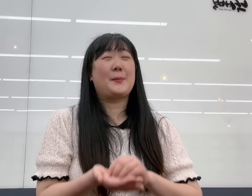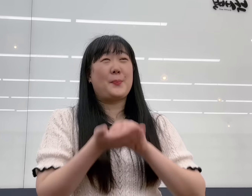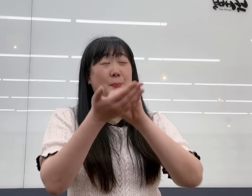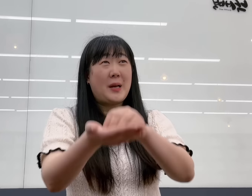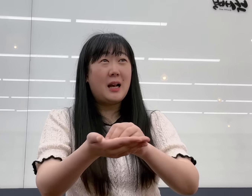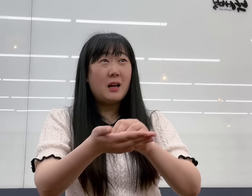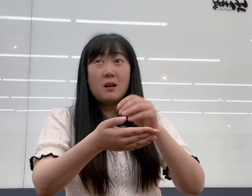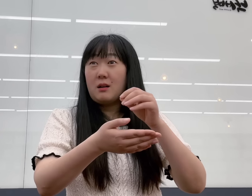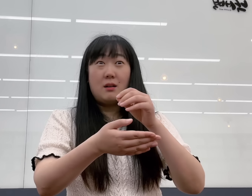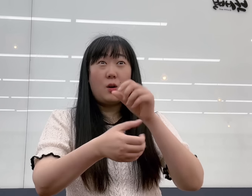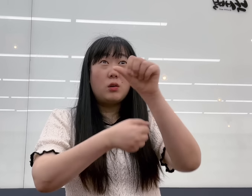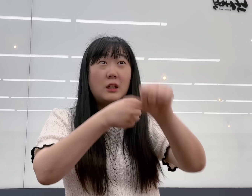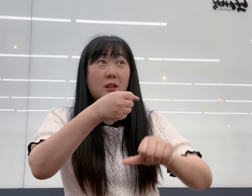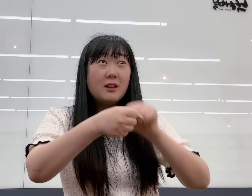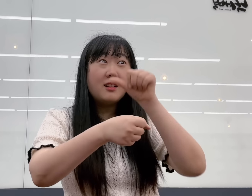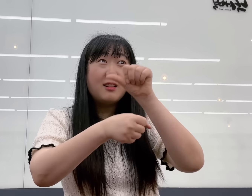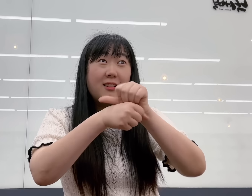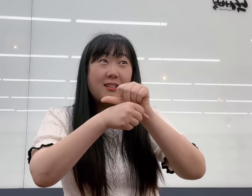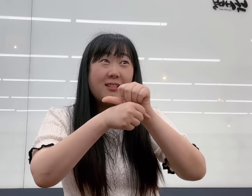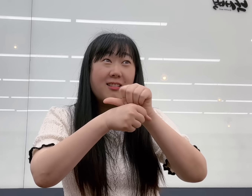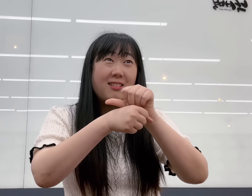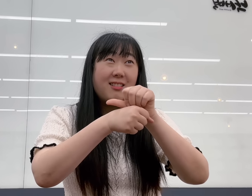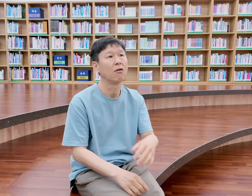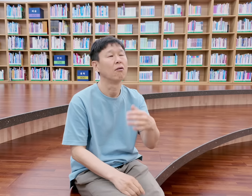Have you been working for about 5 years?